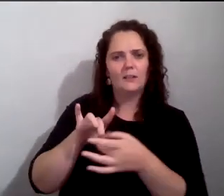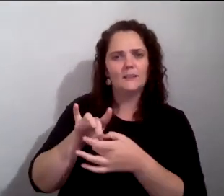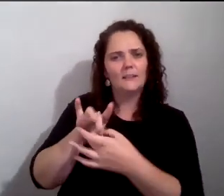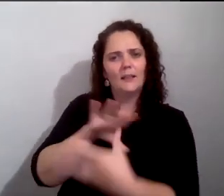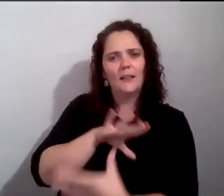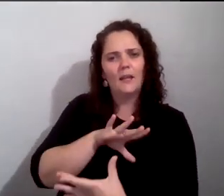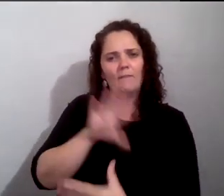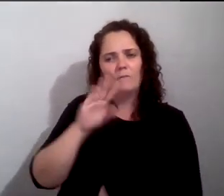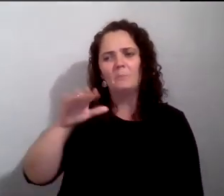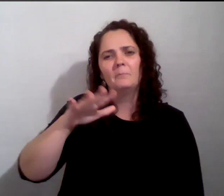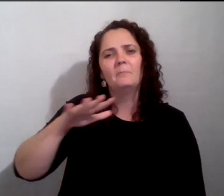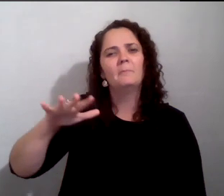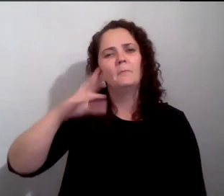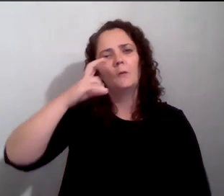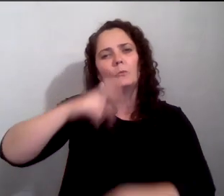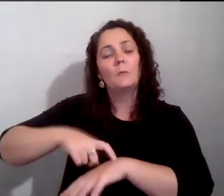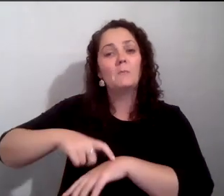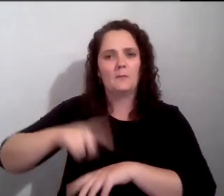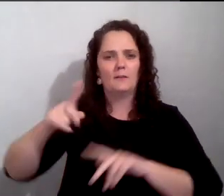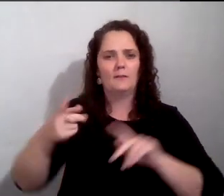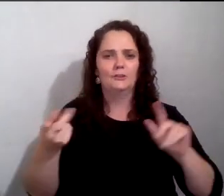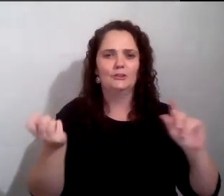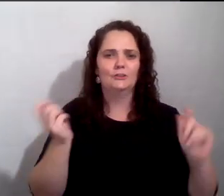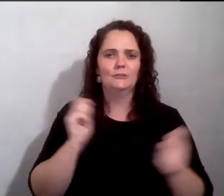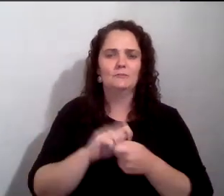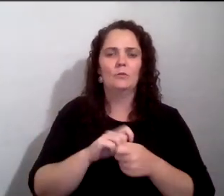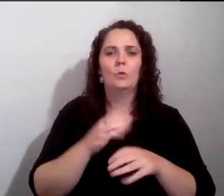constraints and were able to see new bodies as subjects in art.